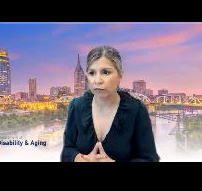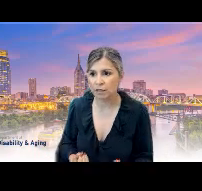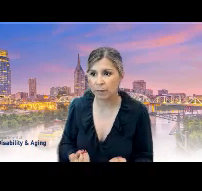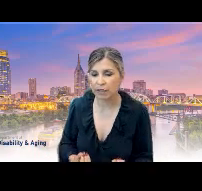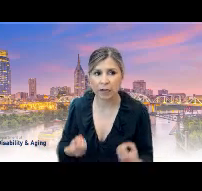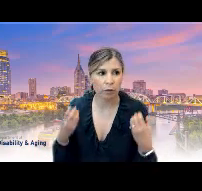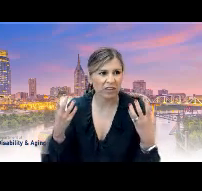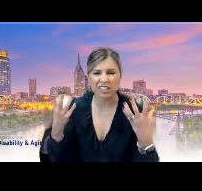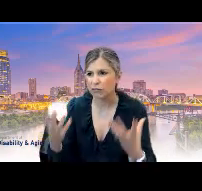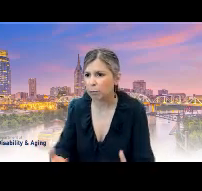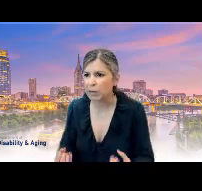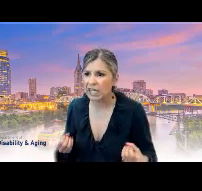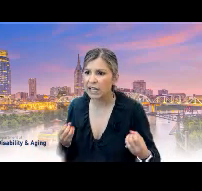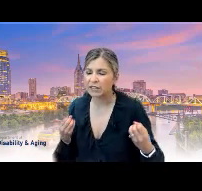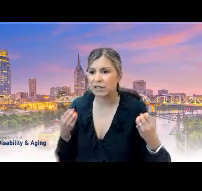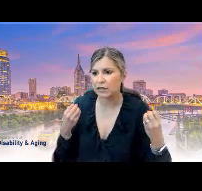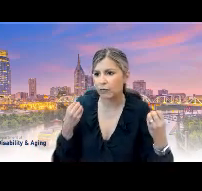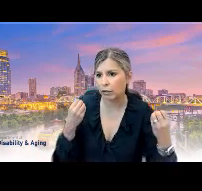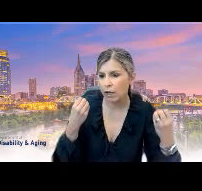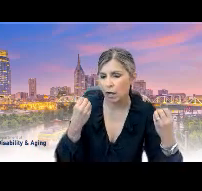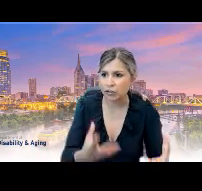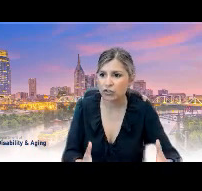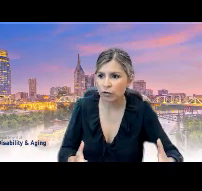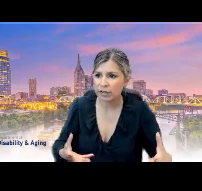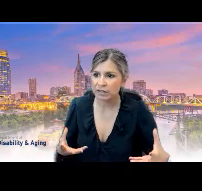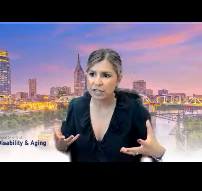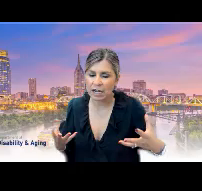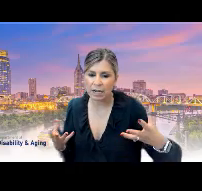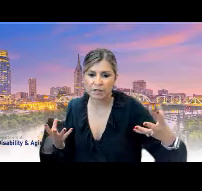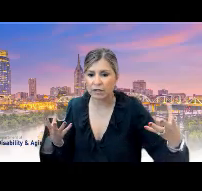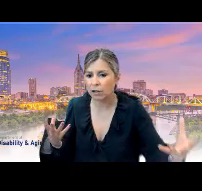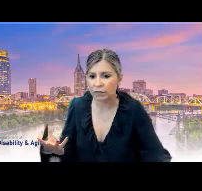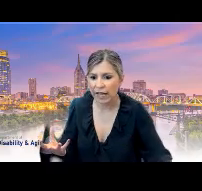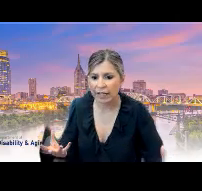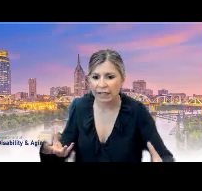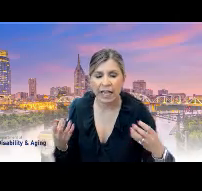aging into Medicare with all the different plans and different insurance types and all of that.